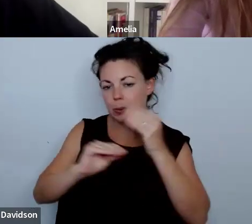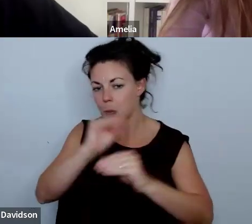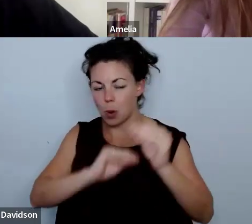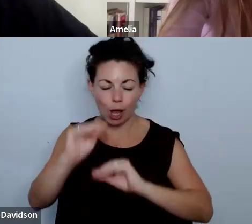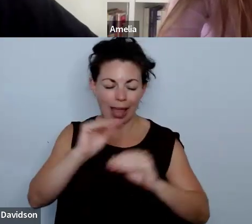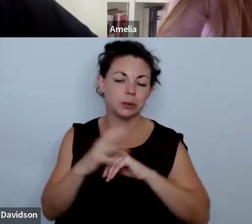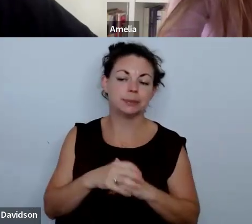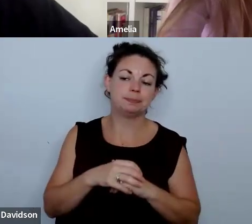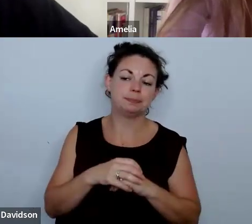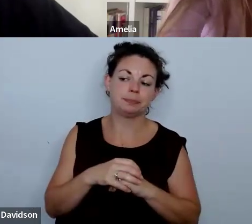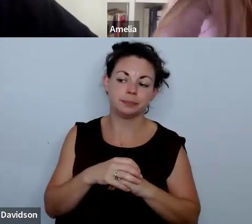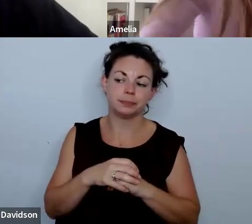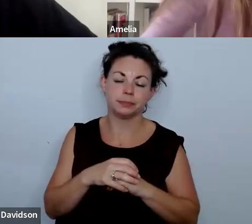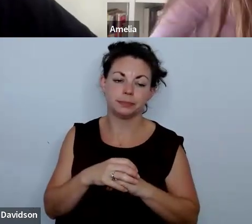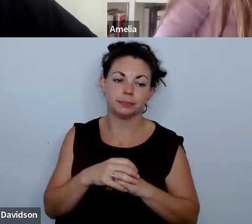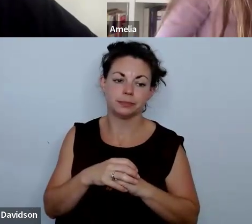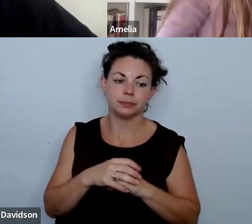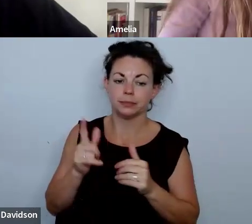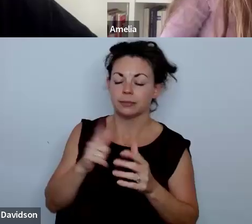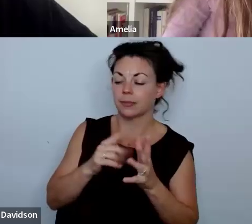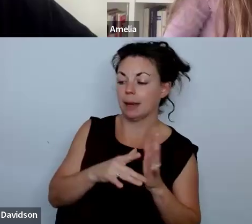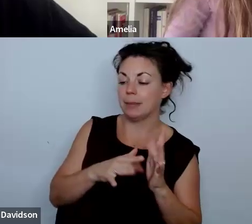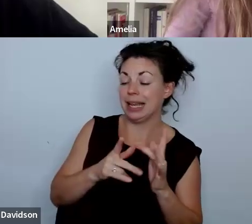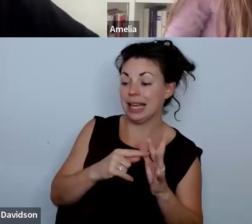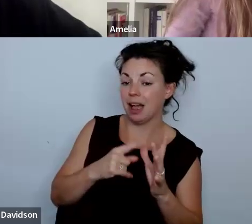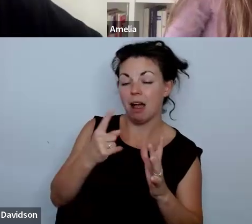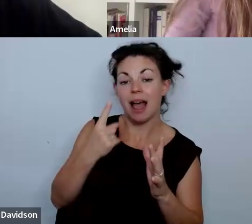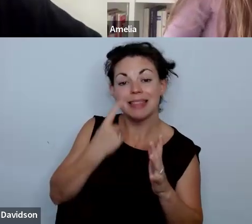and people who aren't necessarily in a position yet to kind of be in